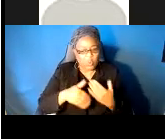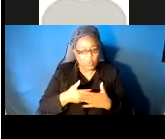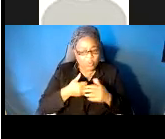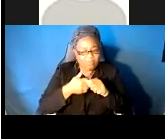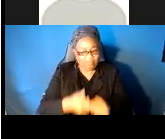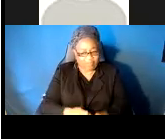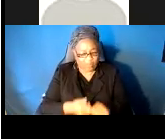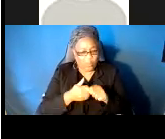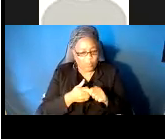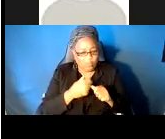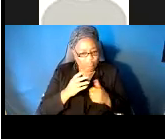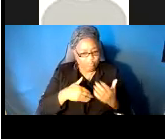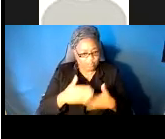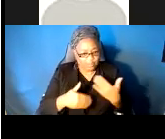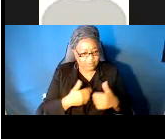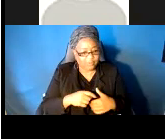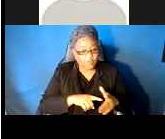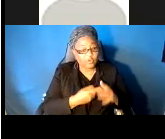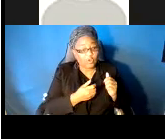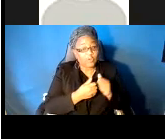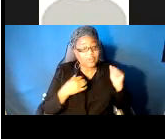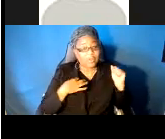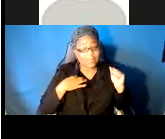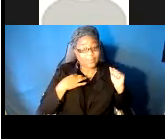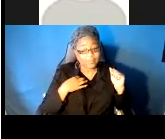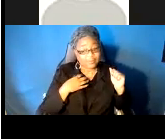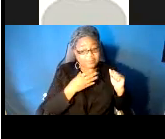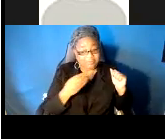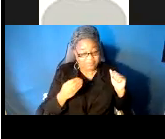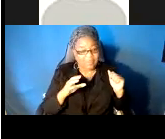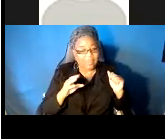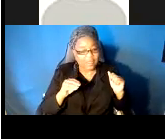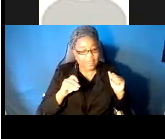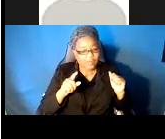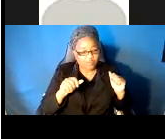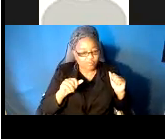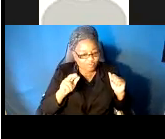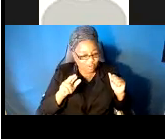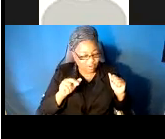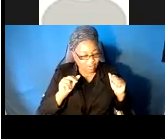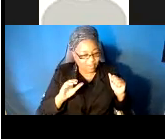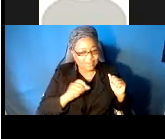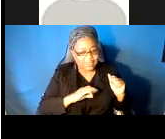The process starts with the applicants and MRAC staff. Applicants can choose to attend the grant workshops